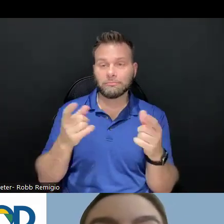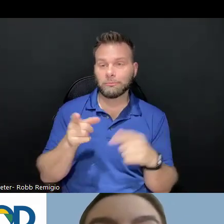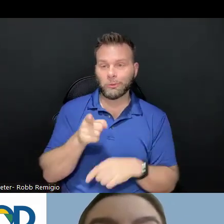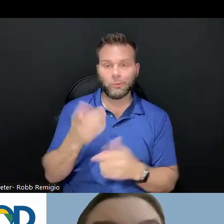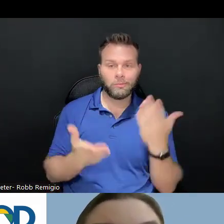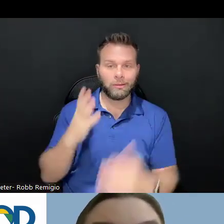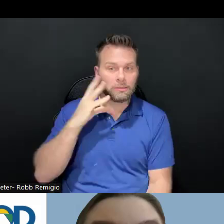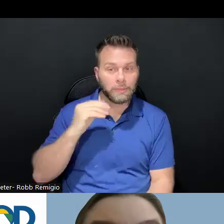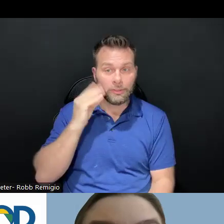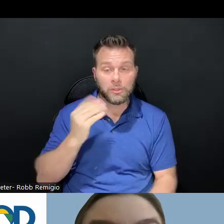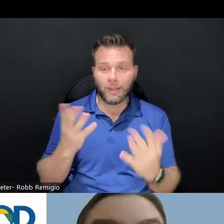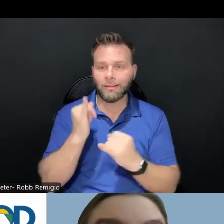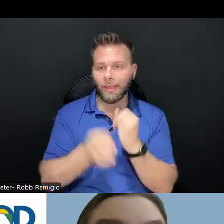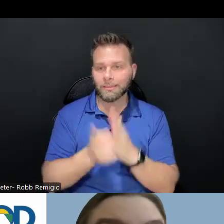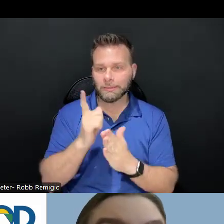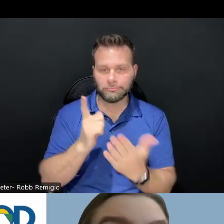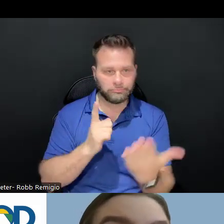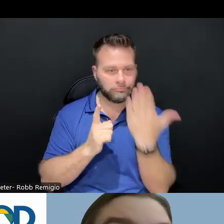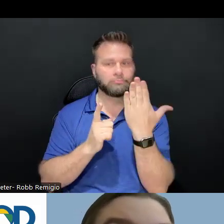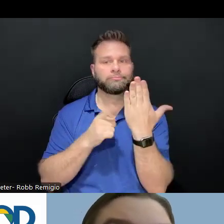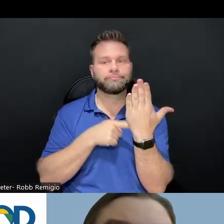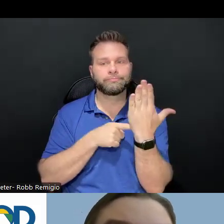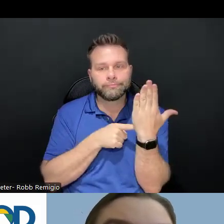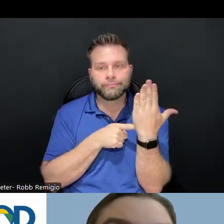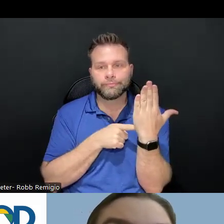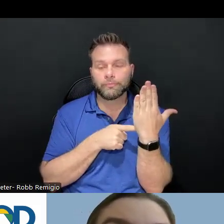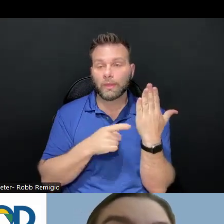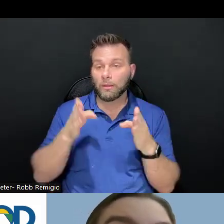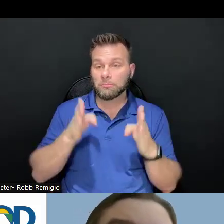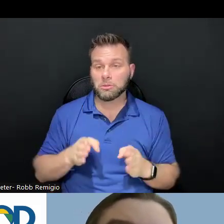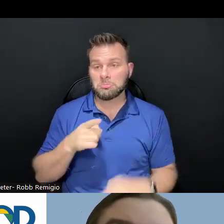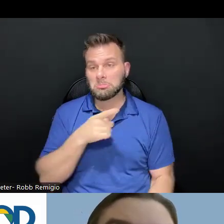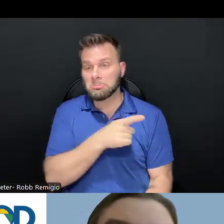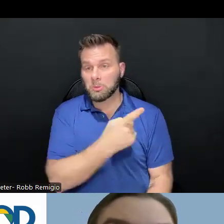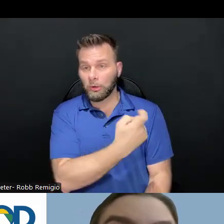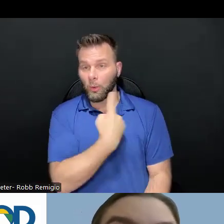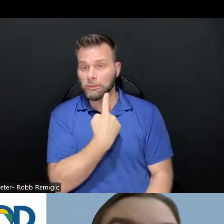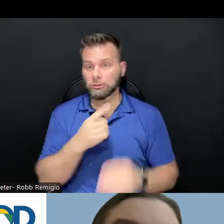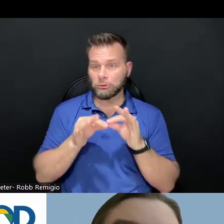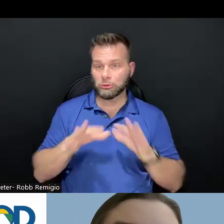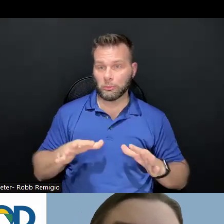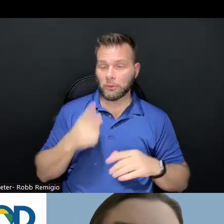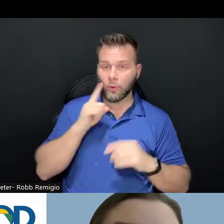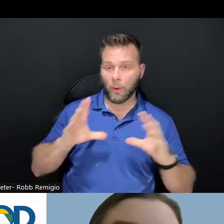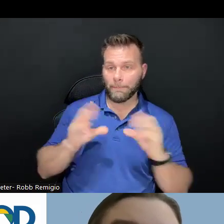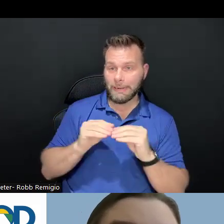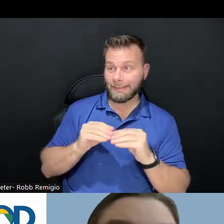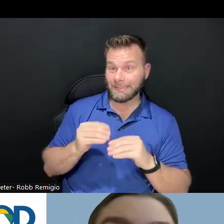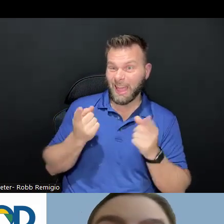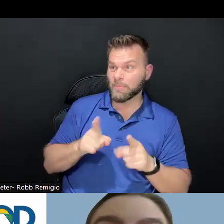common thing you're going to run into, which is a last-minute So, if someone requests ASL interpretation at a meeting